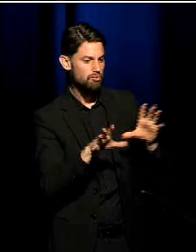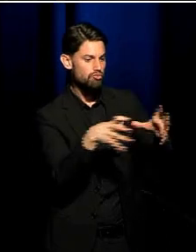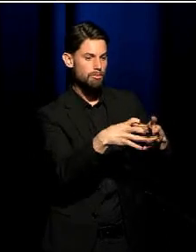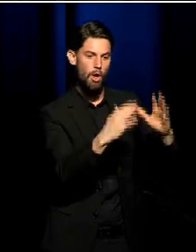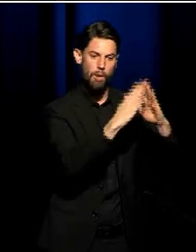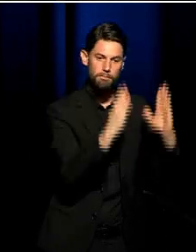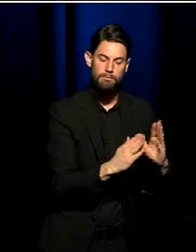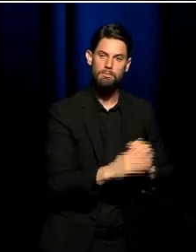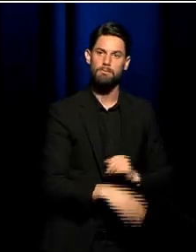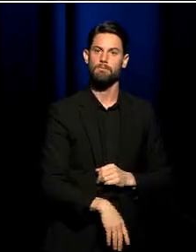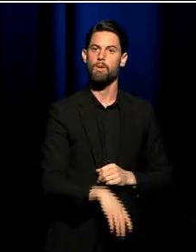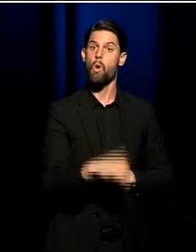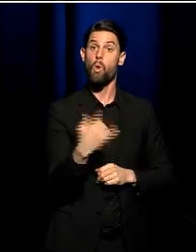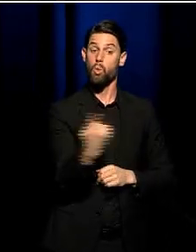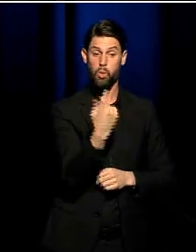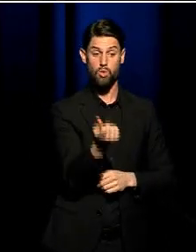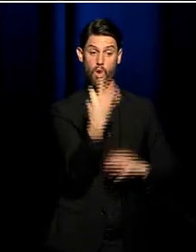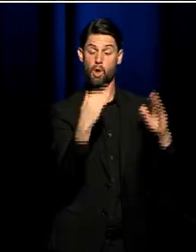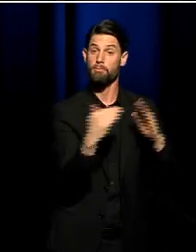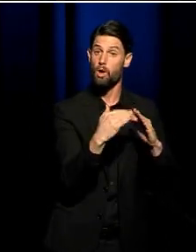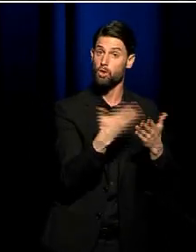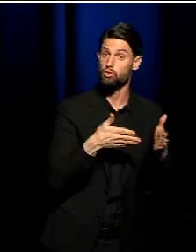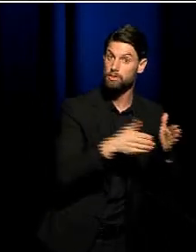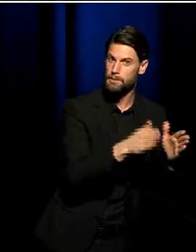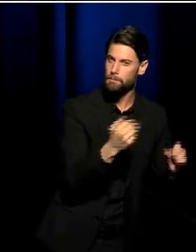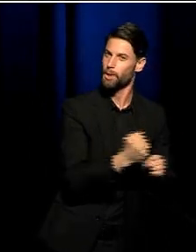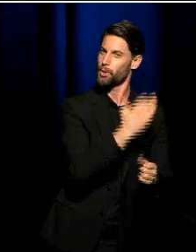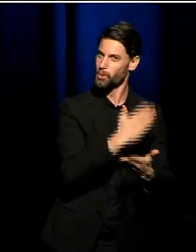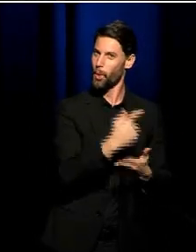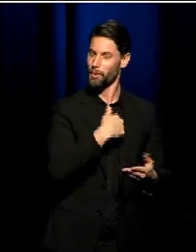homelessness more information about this engagement will become available over